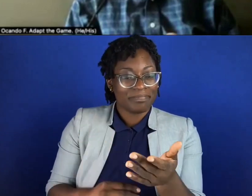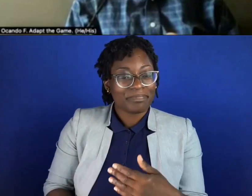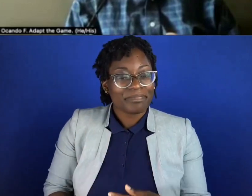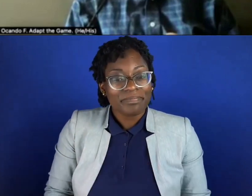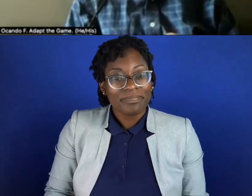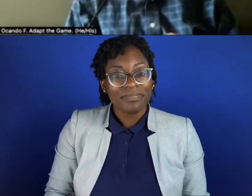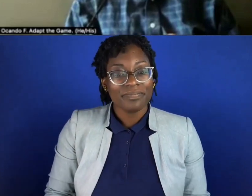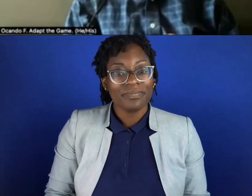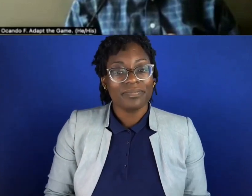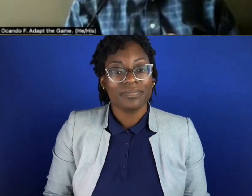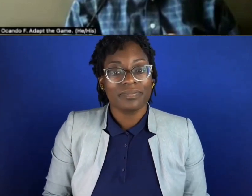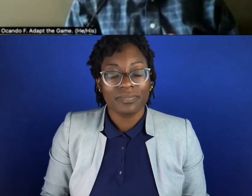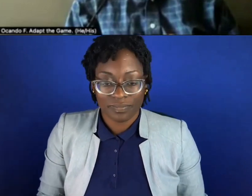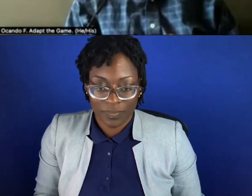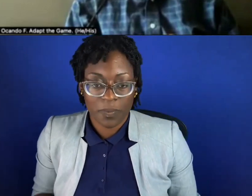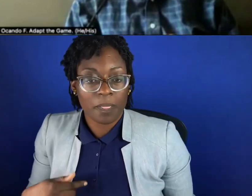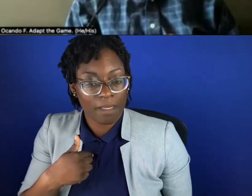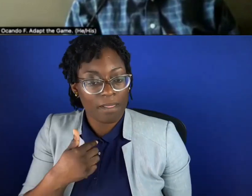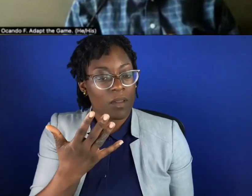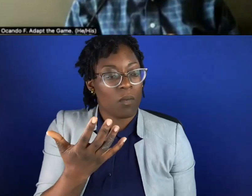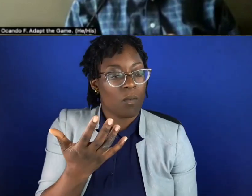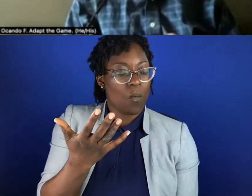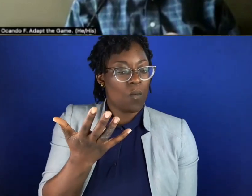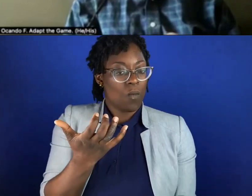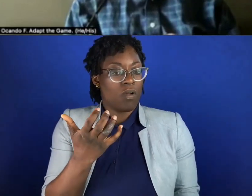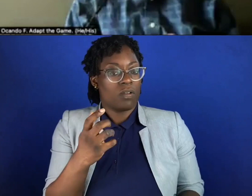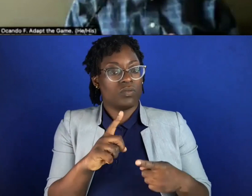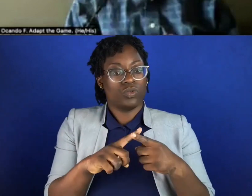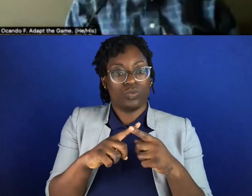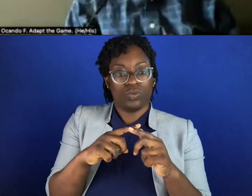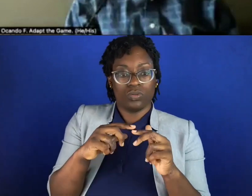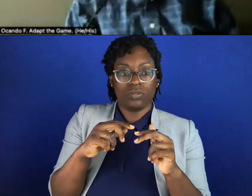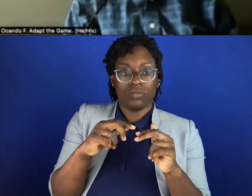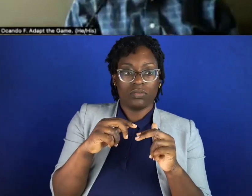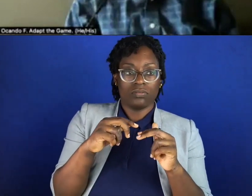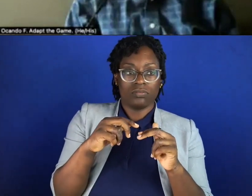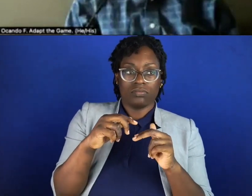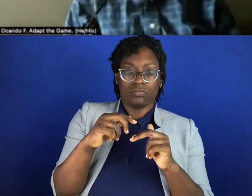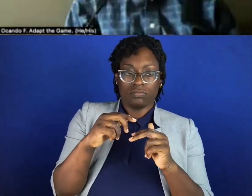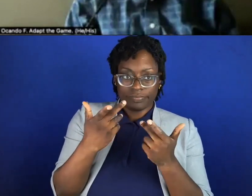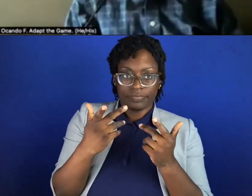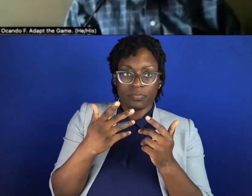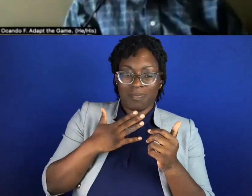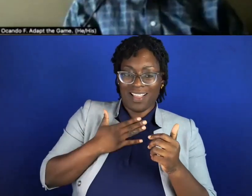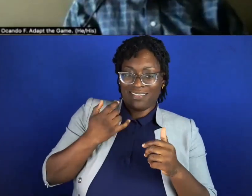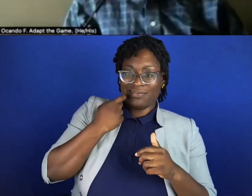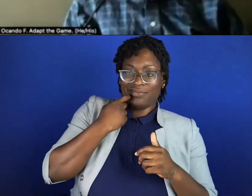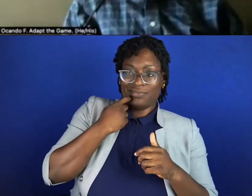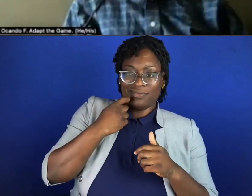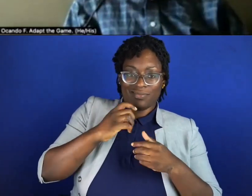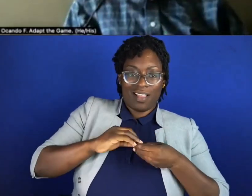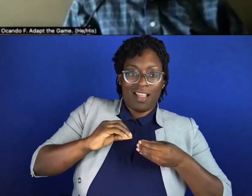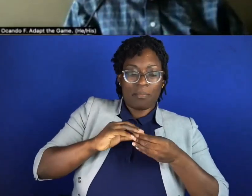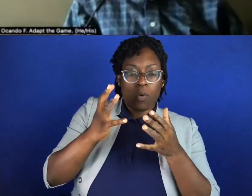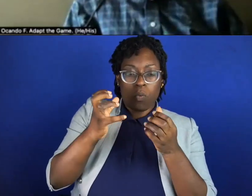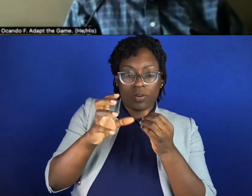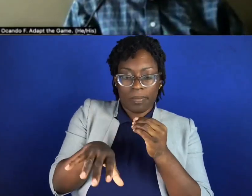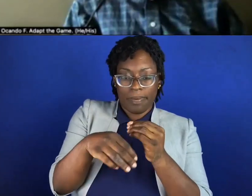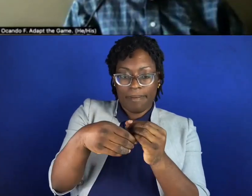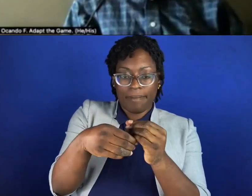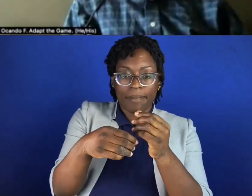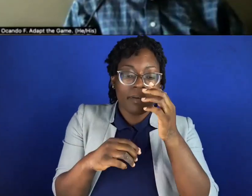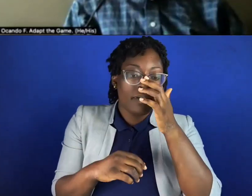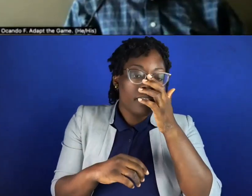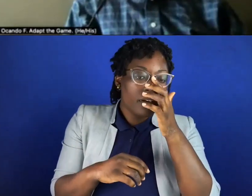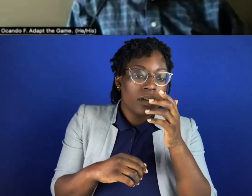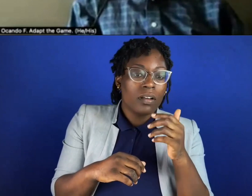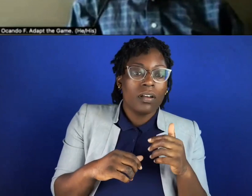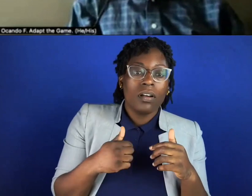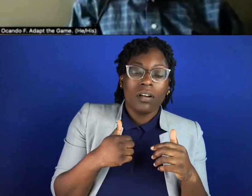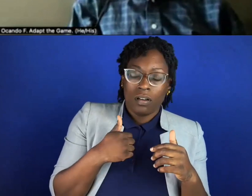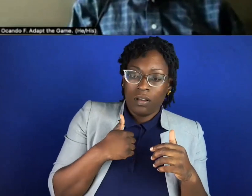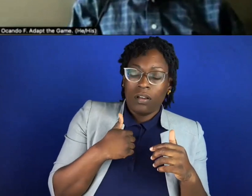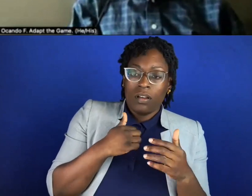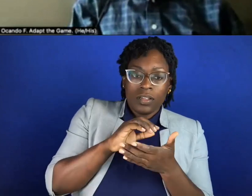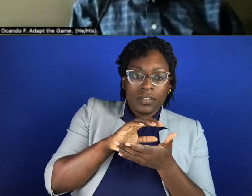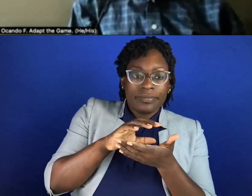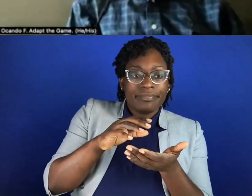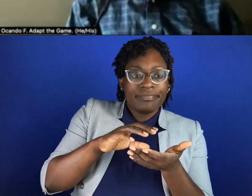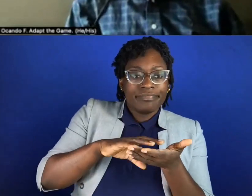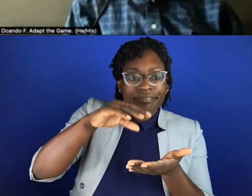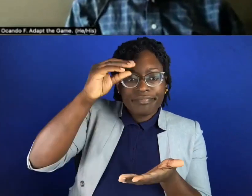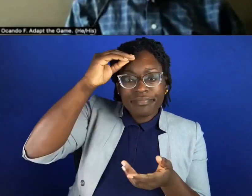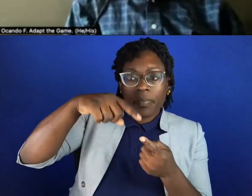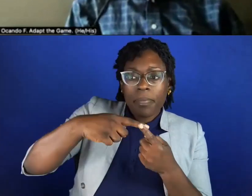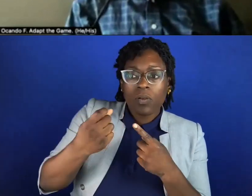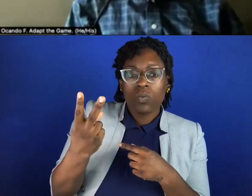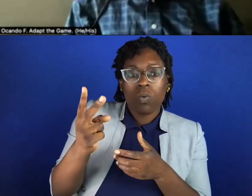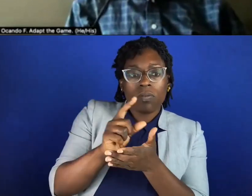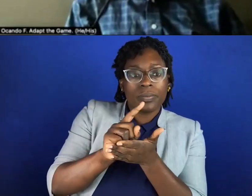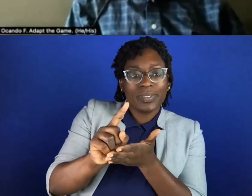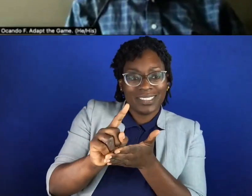I would like to build on what I said in the last question. I found out about a 12-week